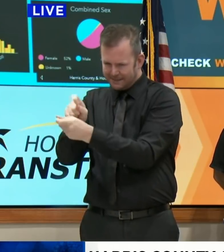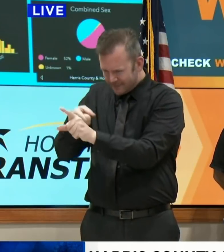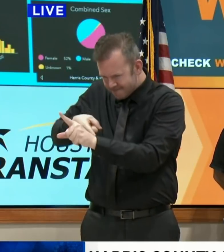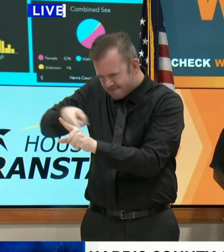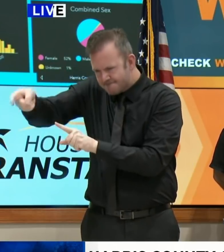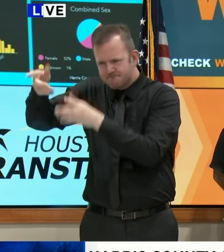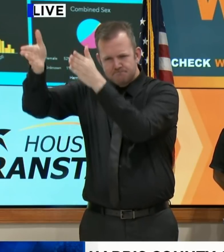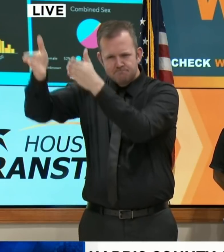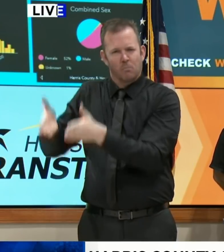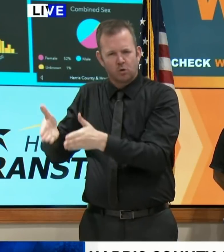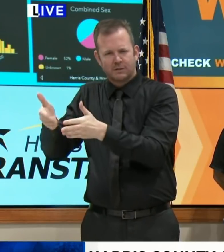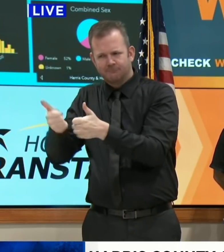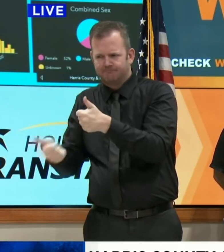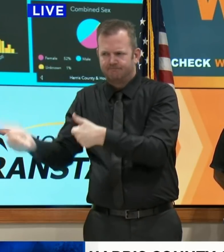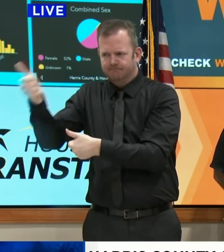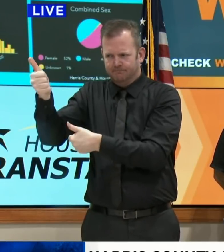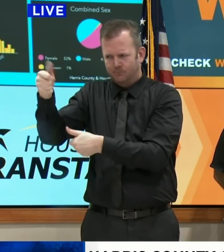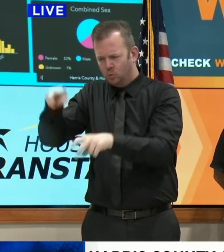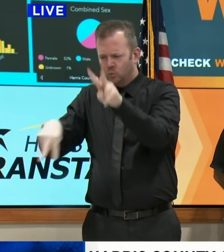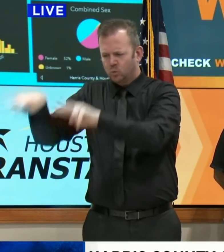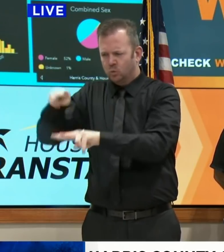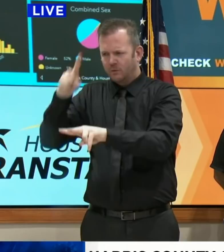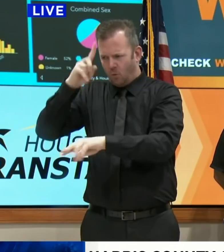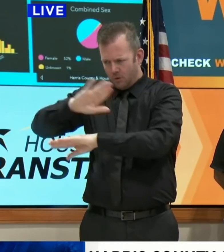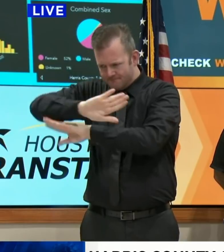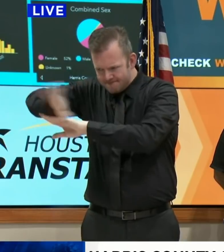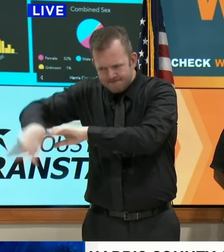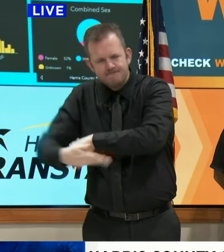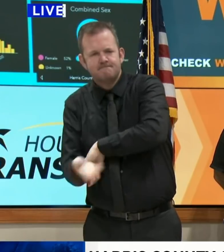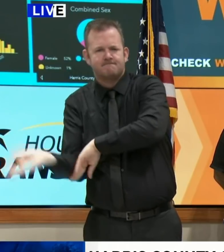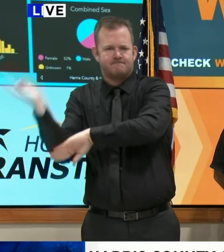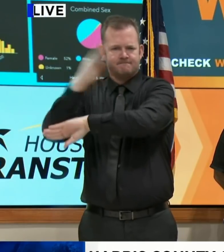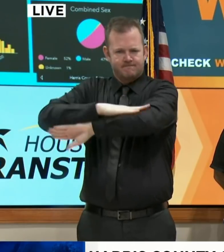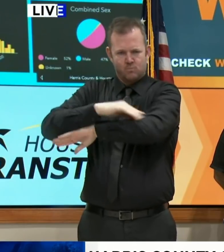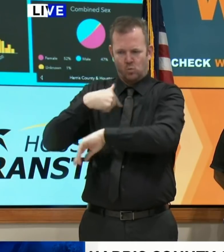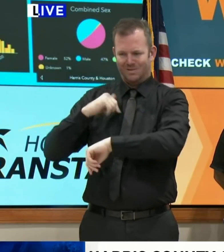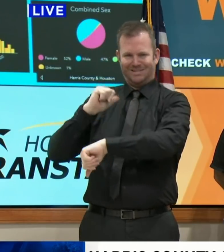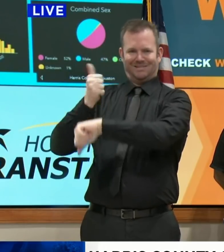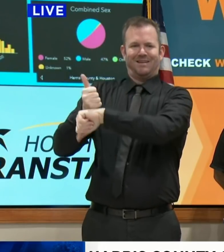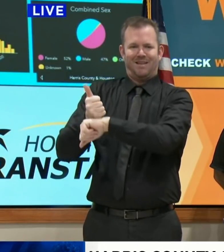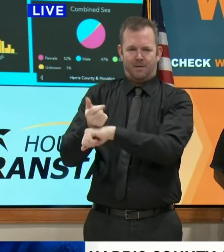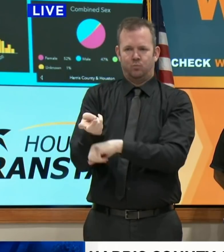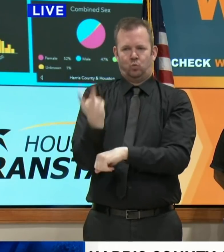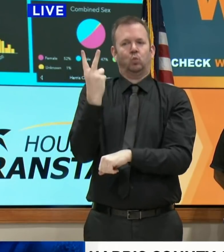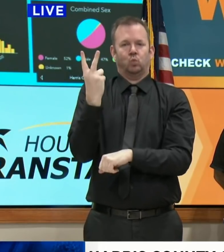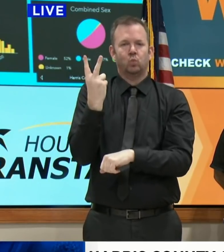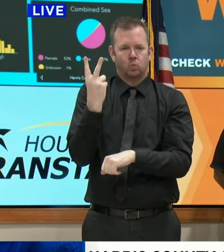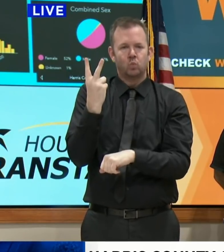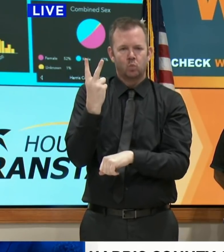But we want to do it in a way that is that is more cordon and we want to make more cordon and we want to make sure that there’s somebody that sure that there’s somebody that wakes up every day thinking wakes up every day thinking exclusively